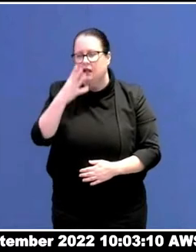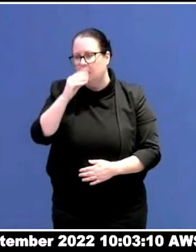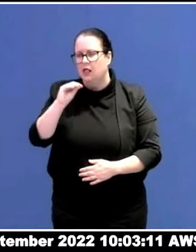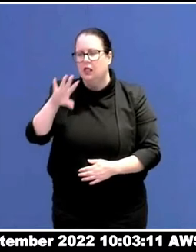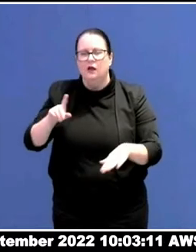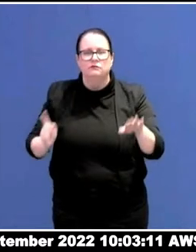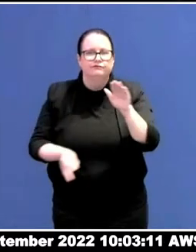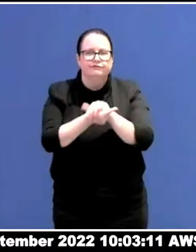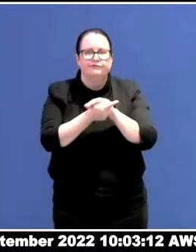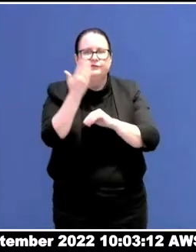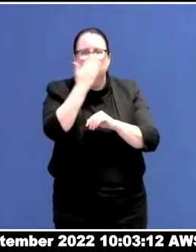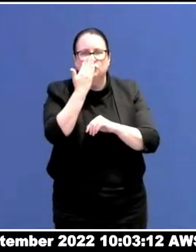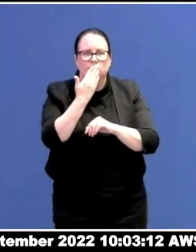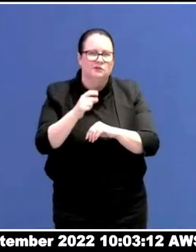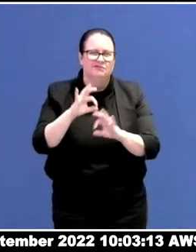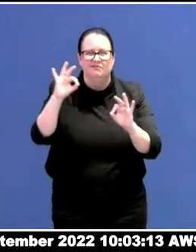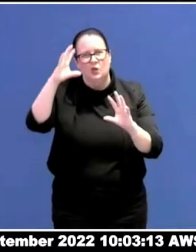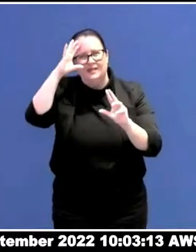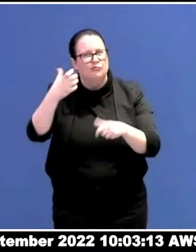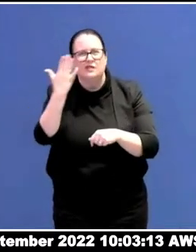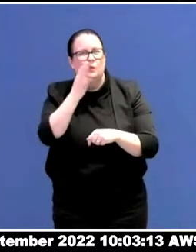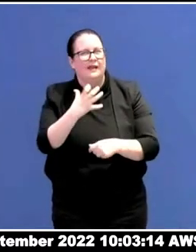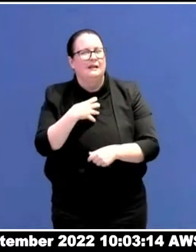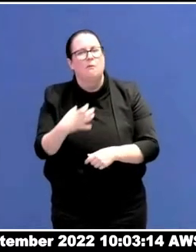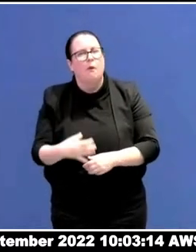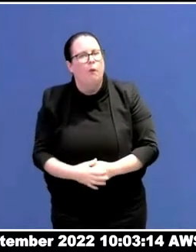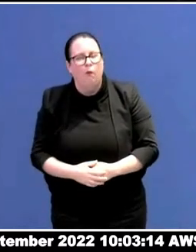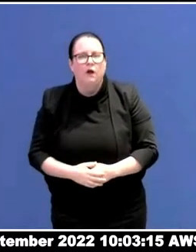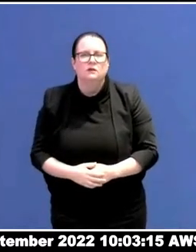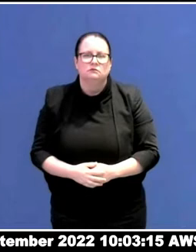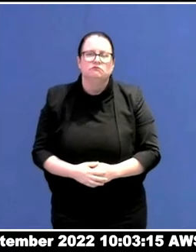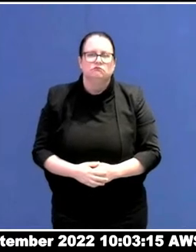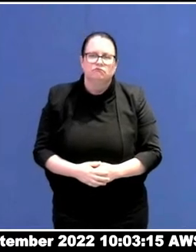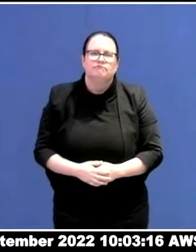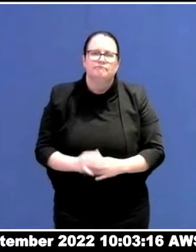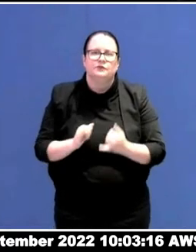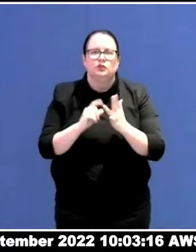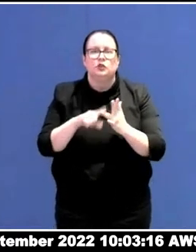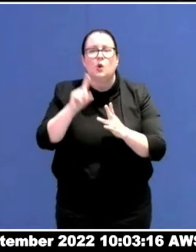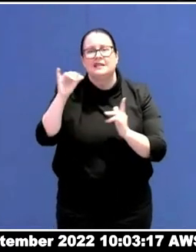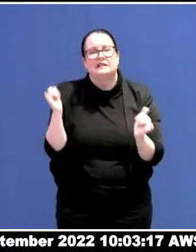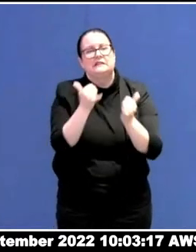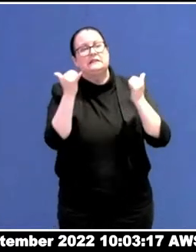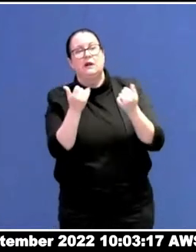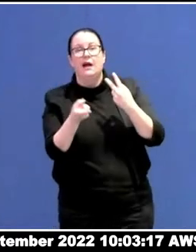Not go. And then, yes, obviously associate with people that weren't so desirable.